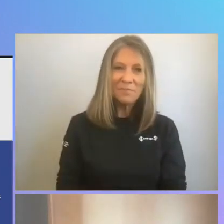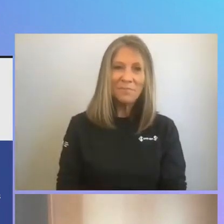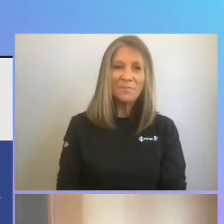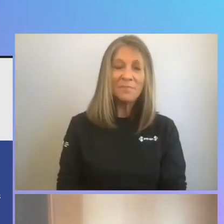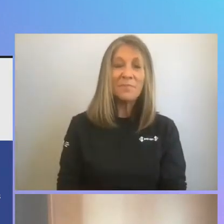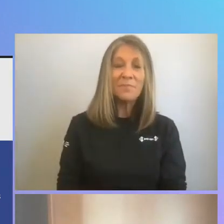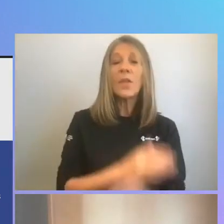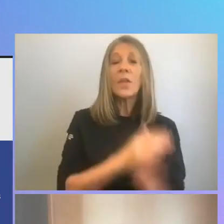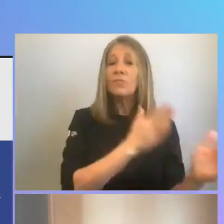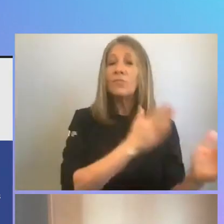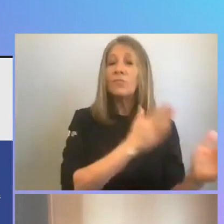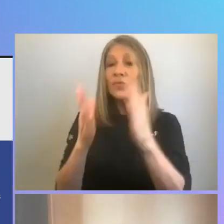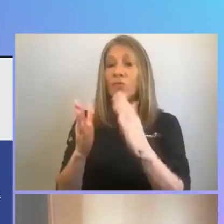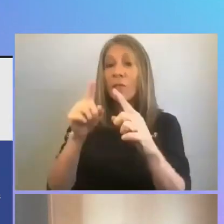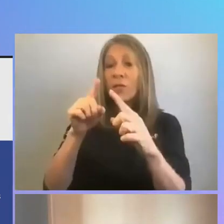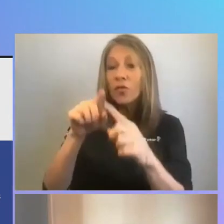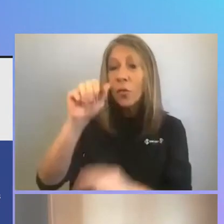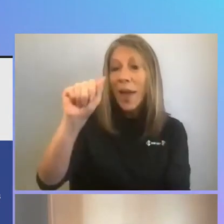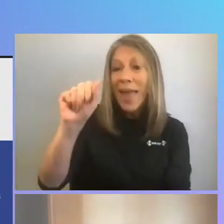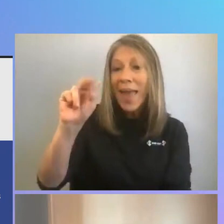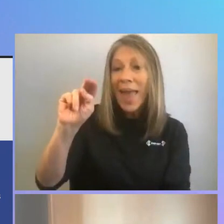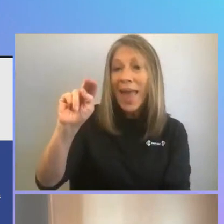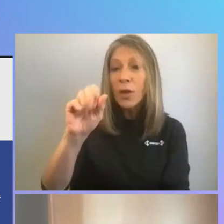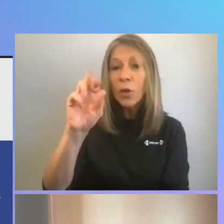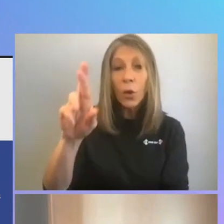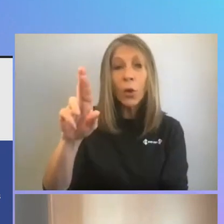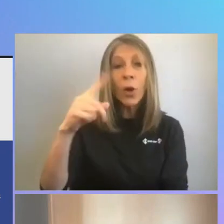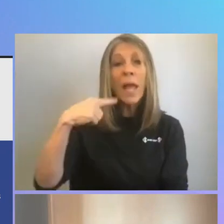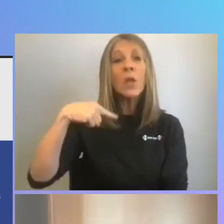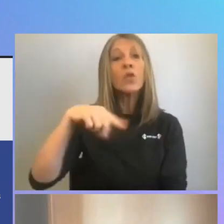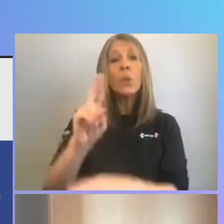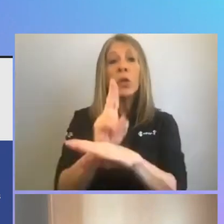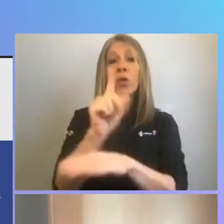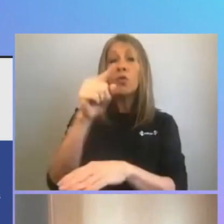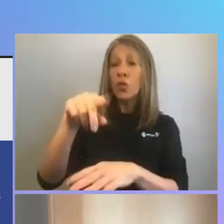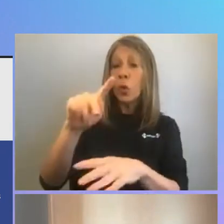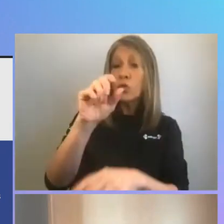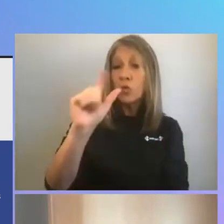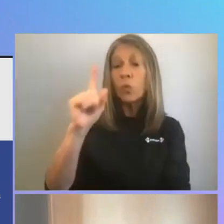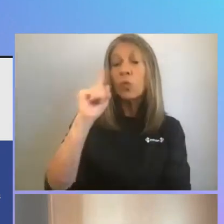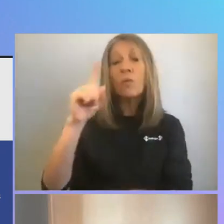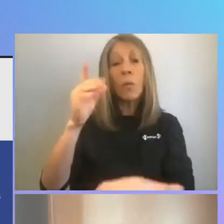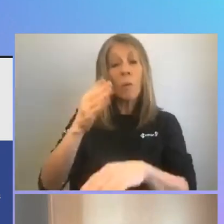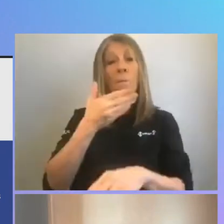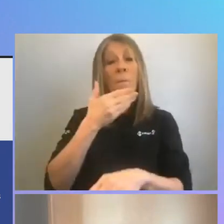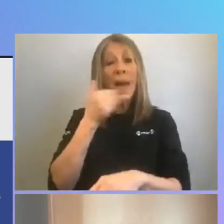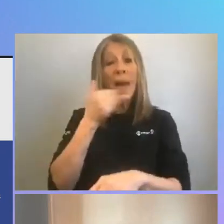shift to angular, so as we embrace those automated tools for better accessibility, we kind of shift our view over to